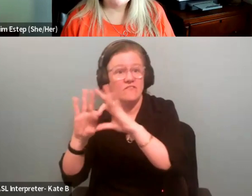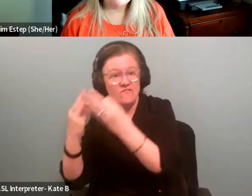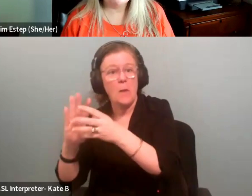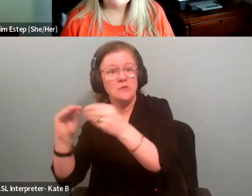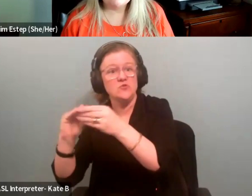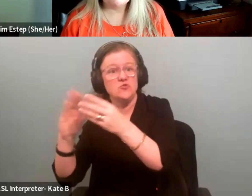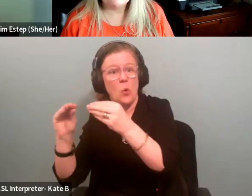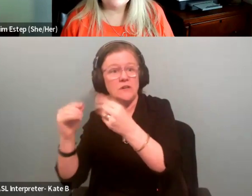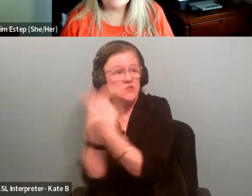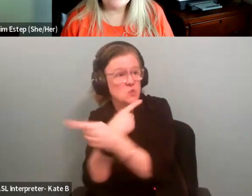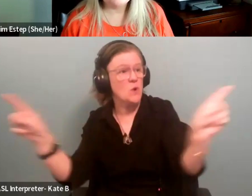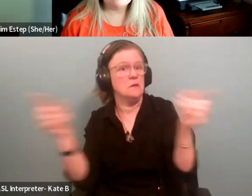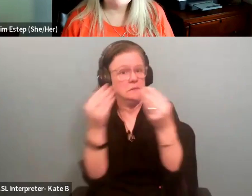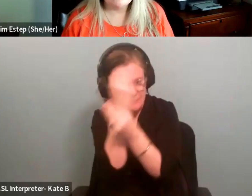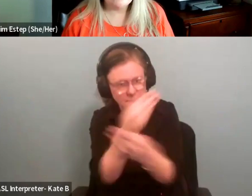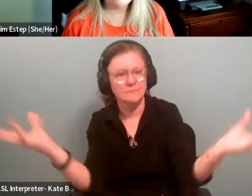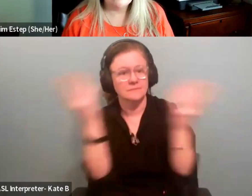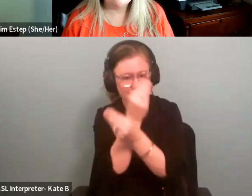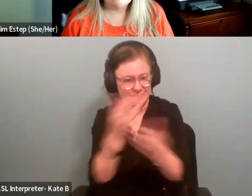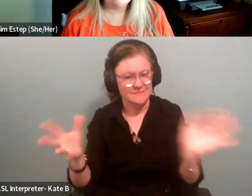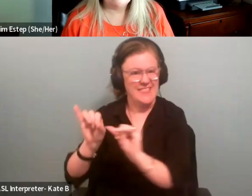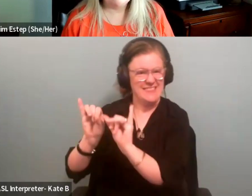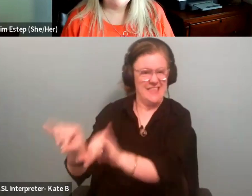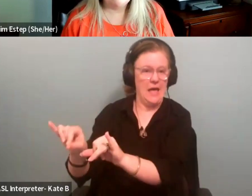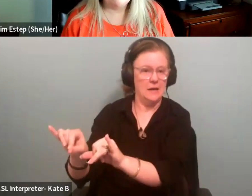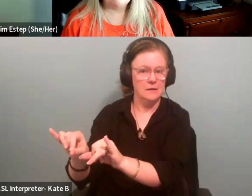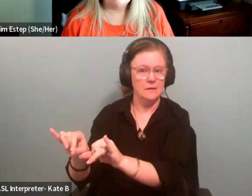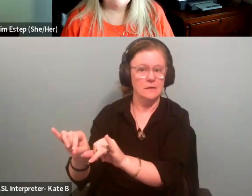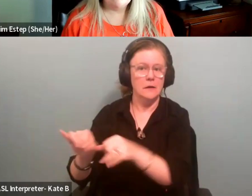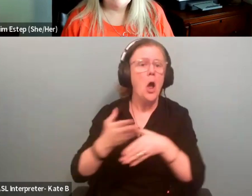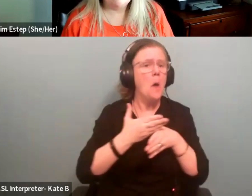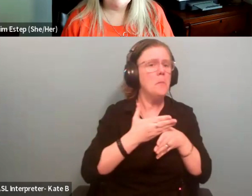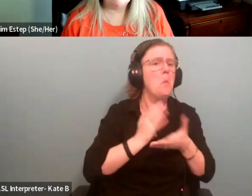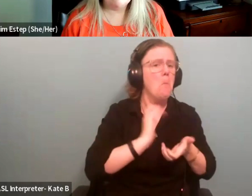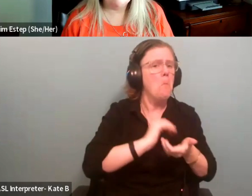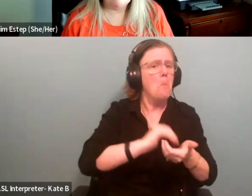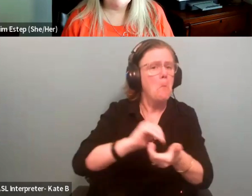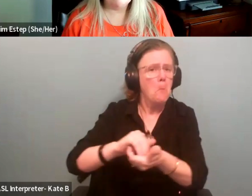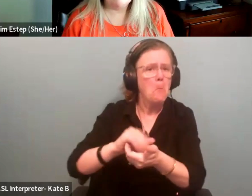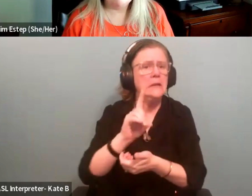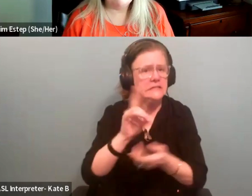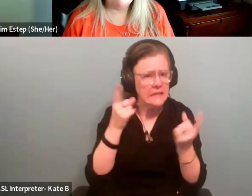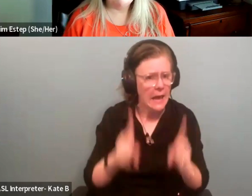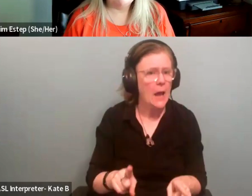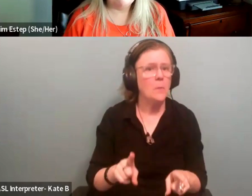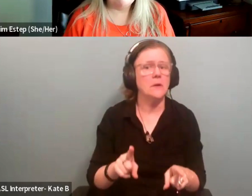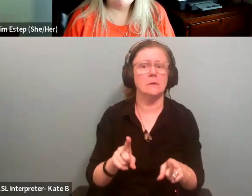team meetings and those kinds of things. There are lots of partnerships that were happening with youth and families. If